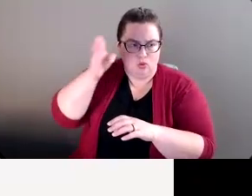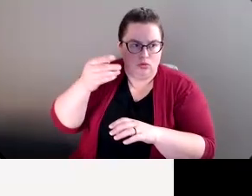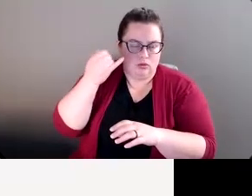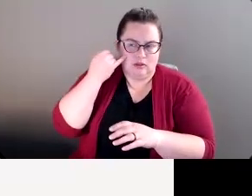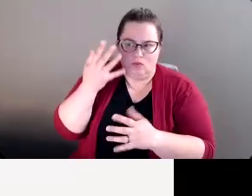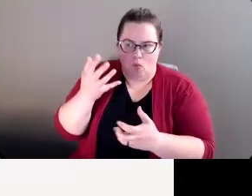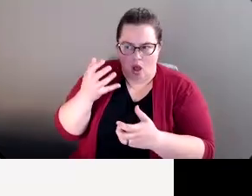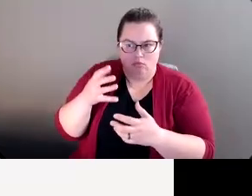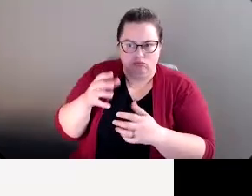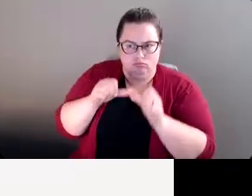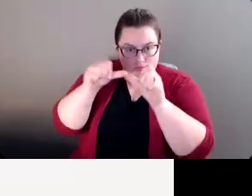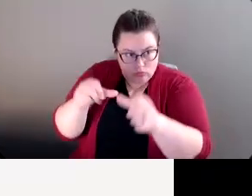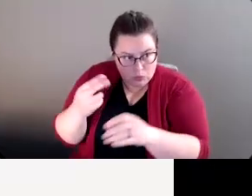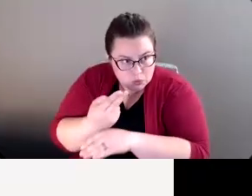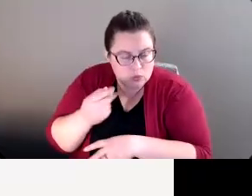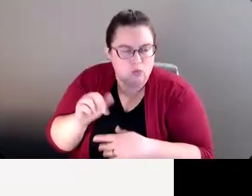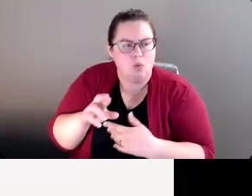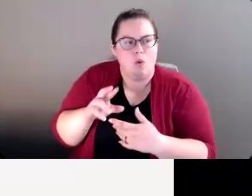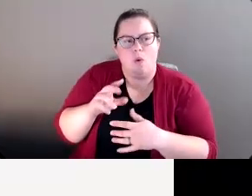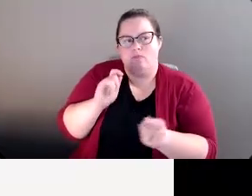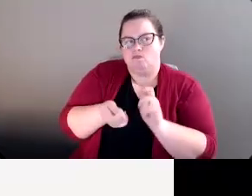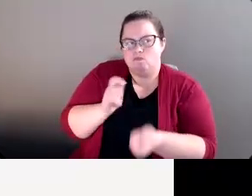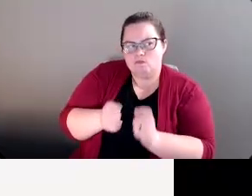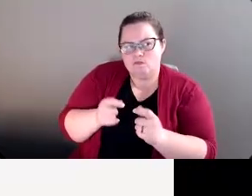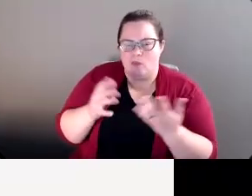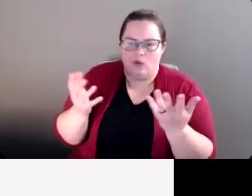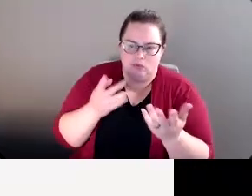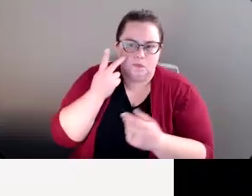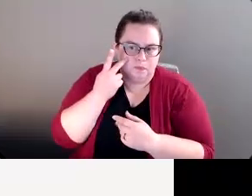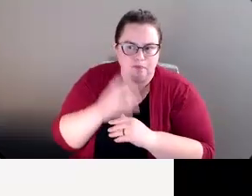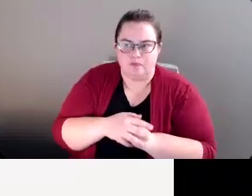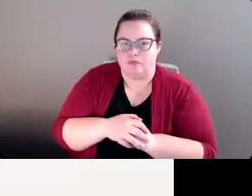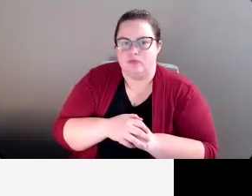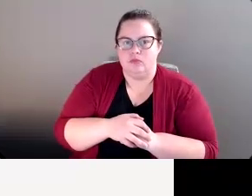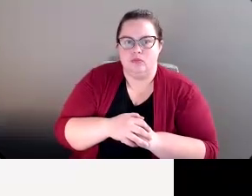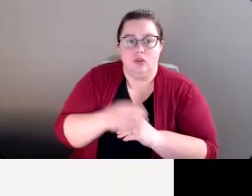So again, if you are interested, make sure you look for the communication